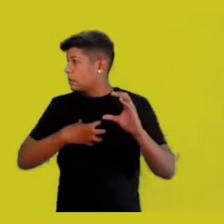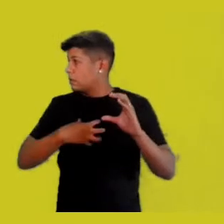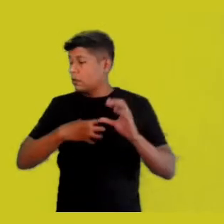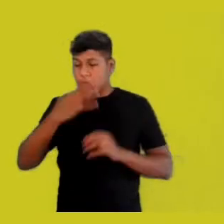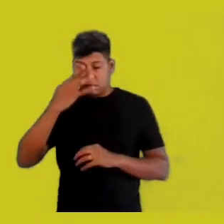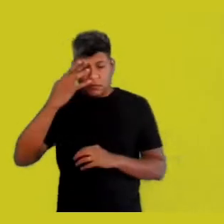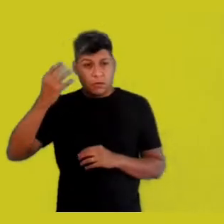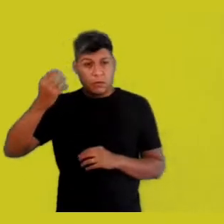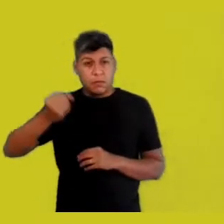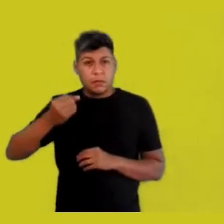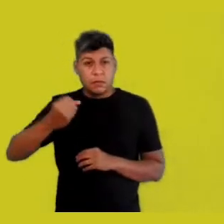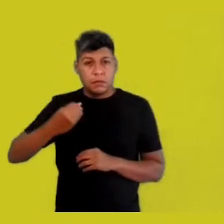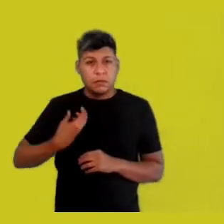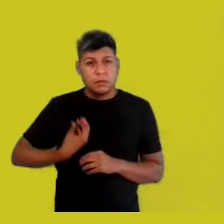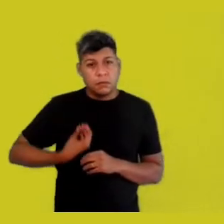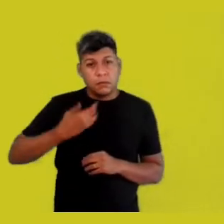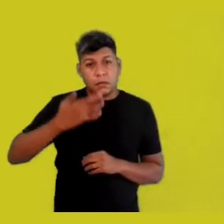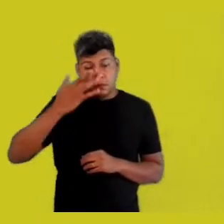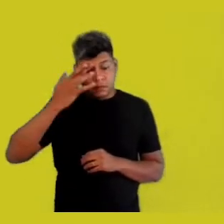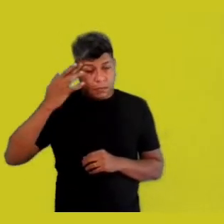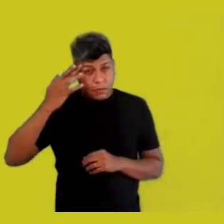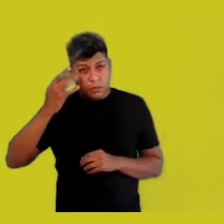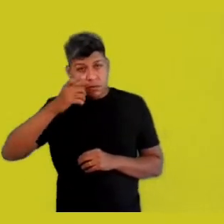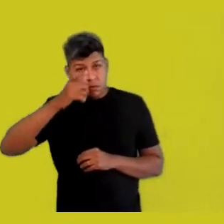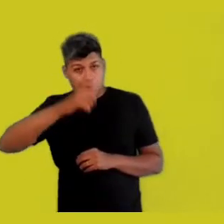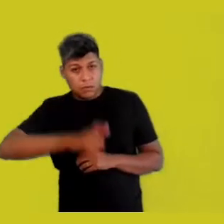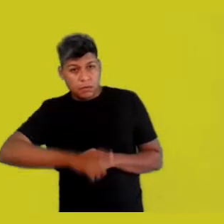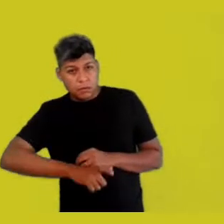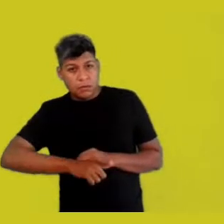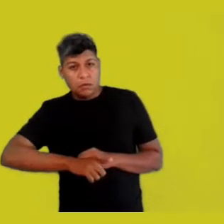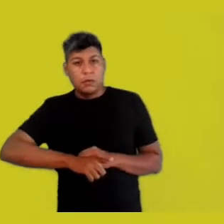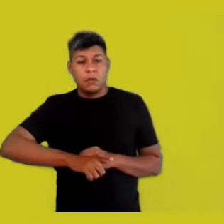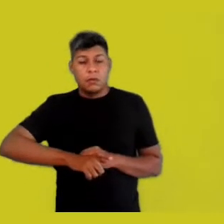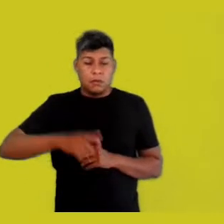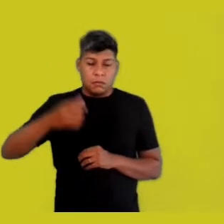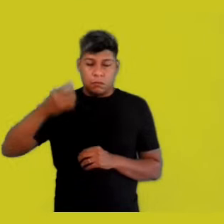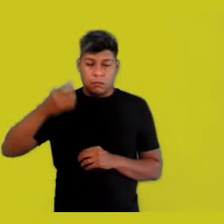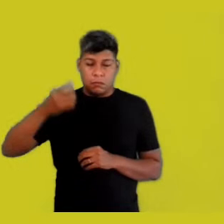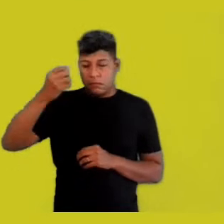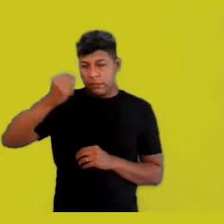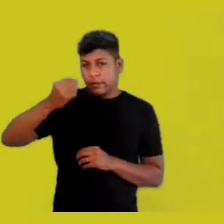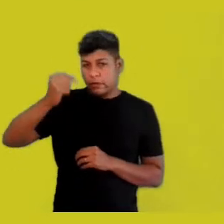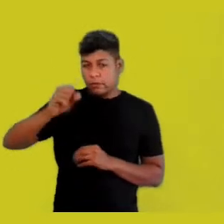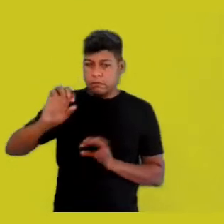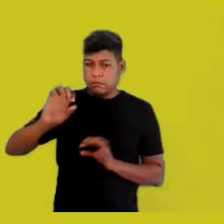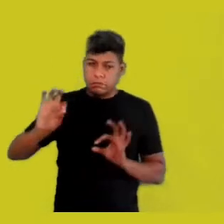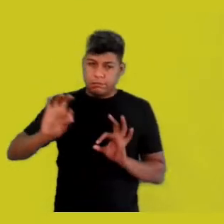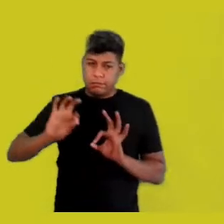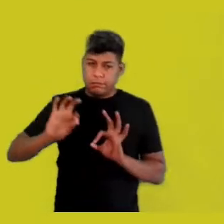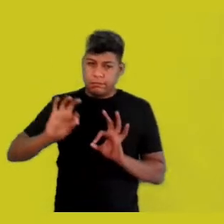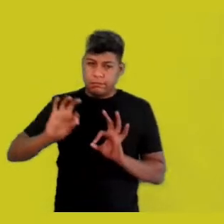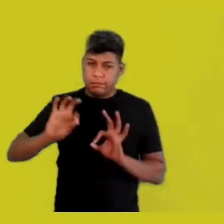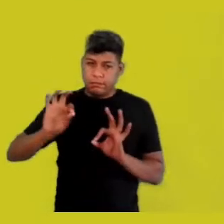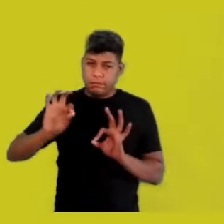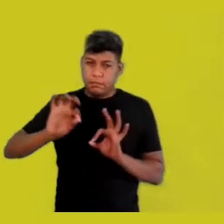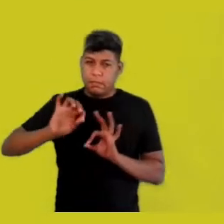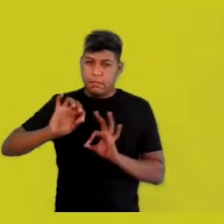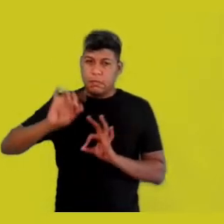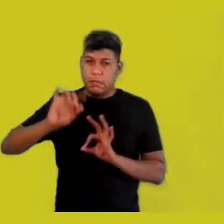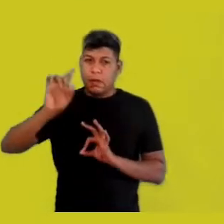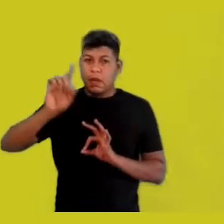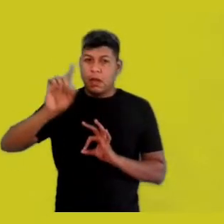such individual is necessarily white. I’m talking about an eager disposition